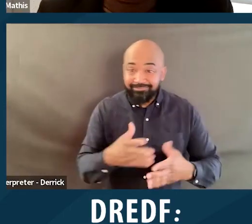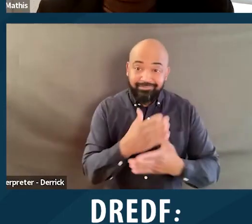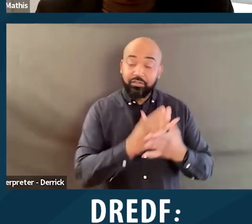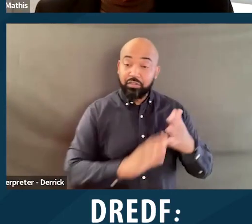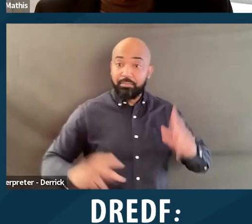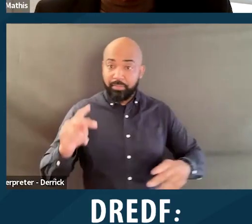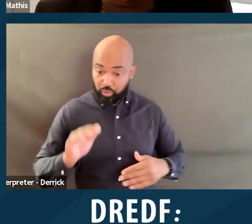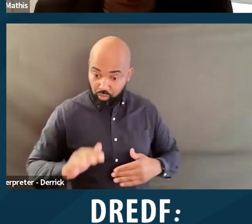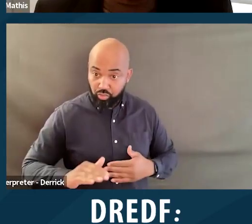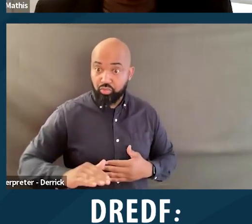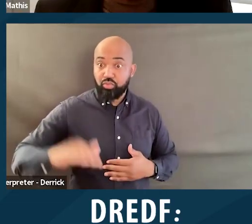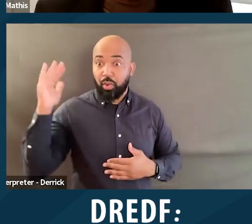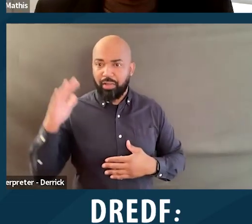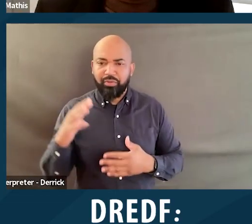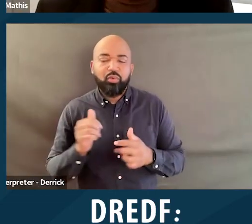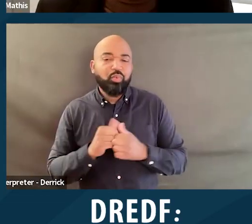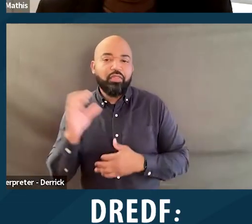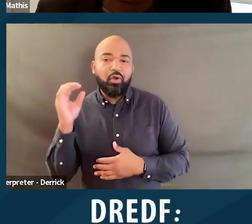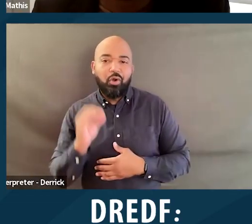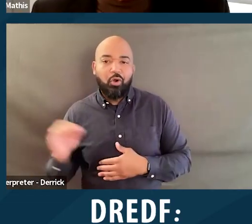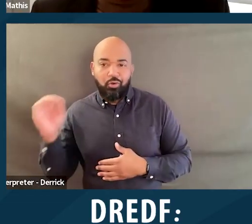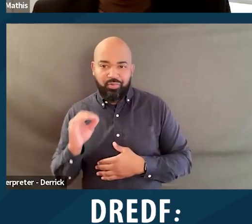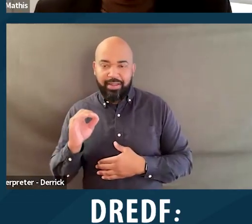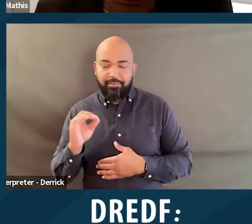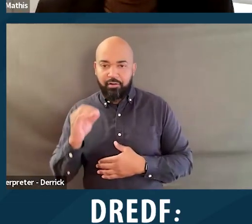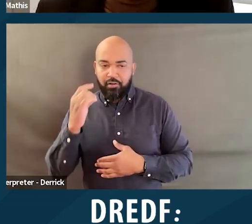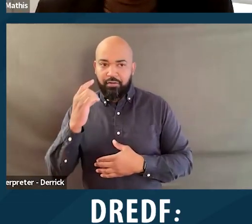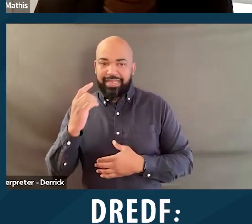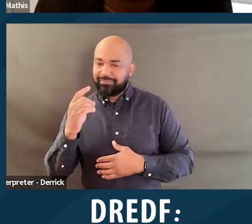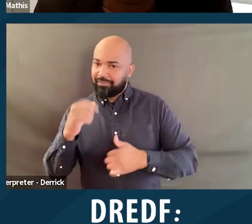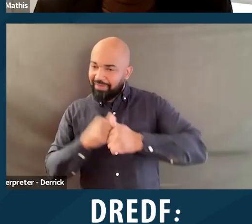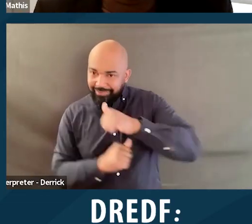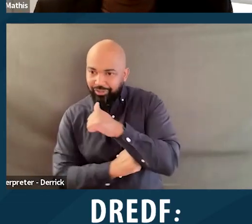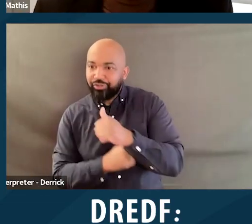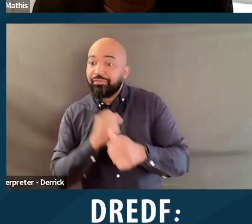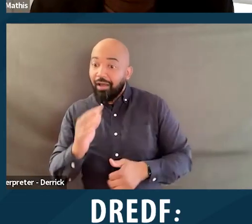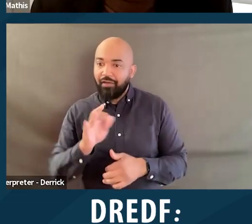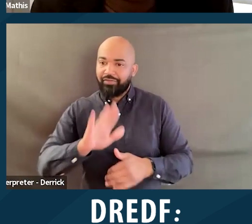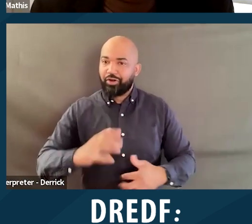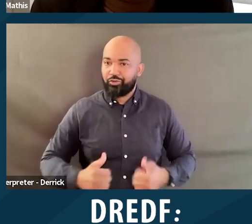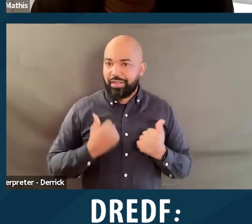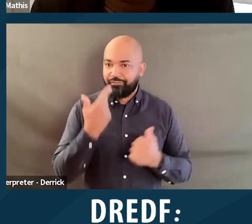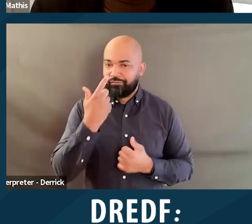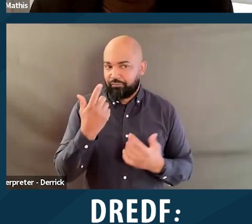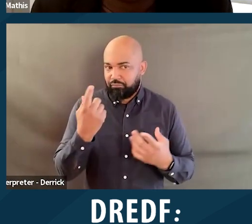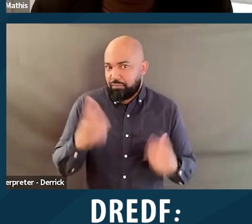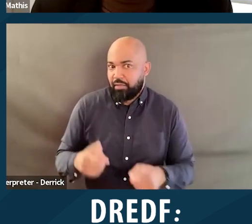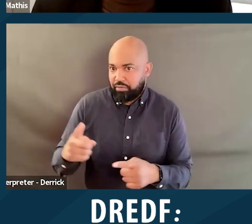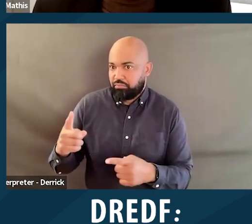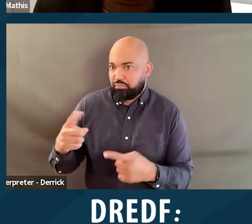And many people with disabilities have even grown up with Olmstead as sort of the backdrop